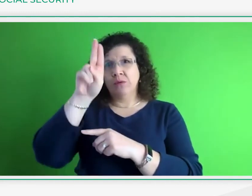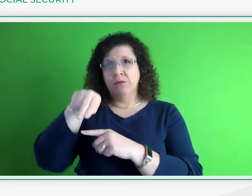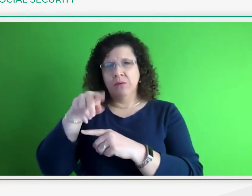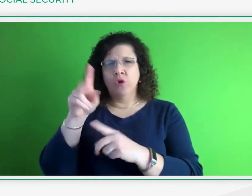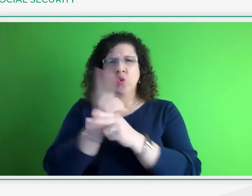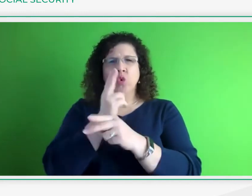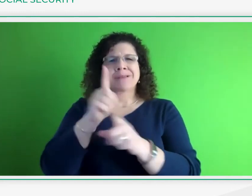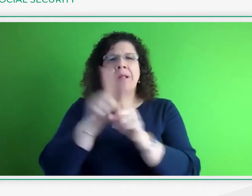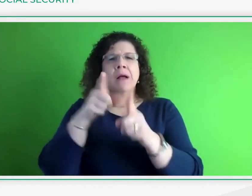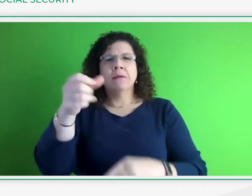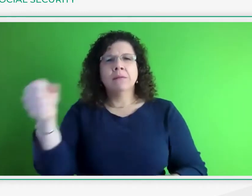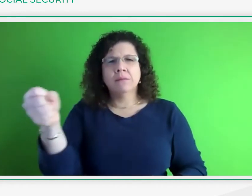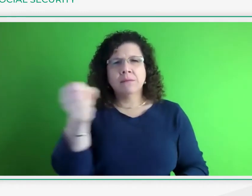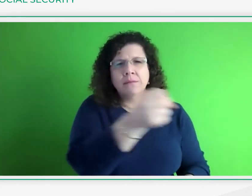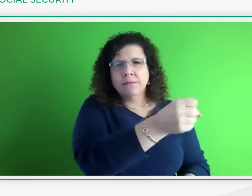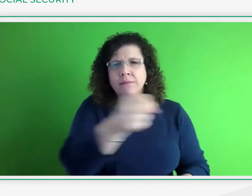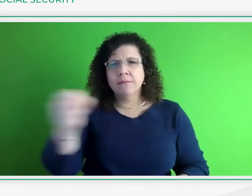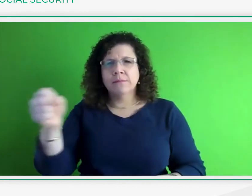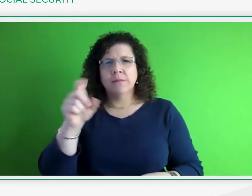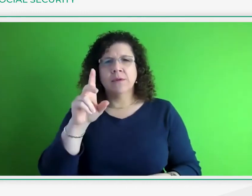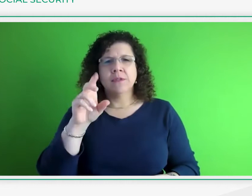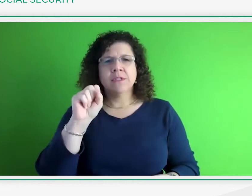has two little side bars in the middle.